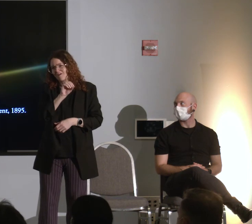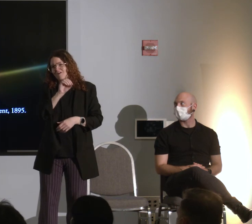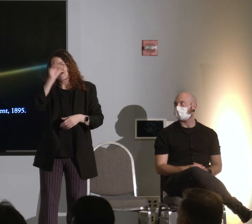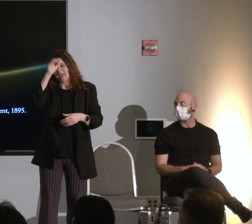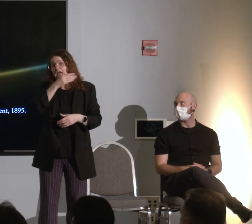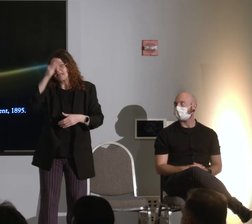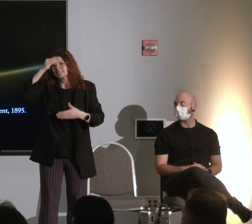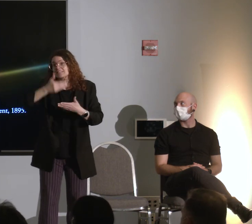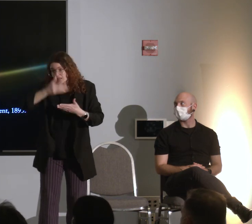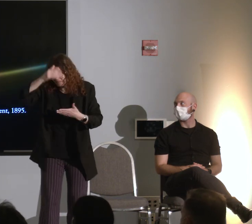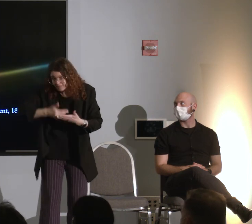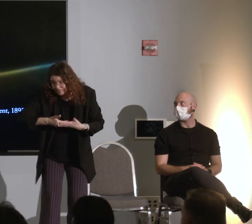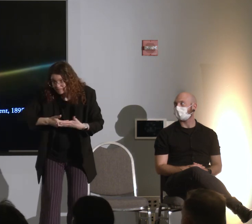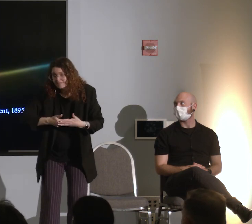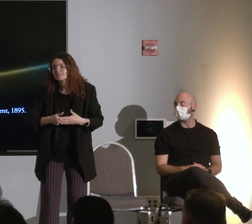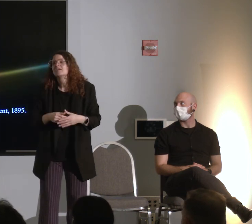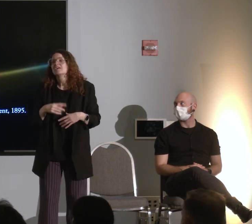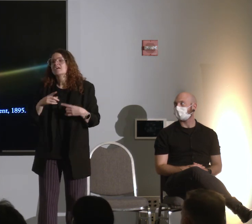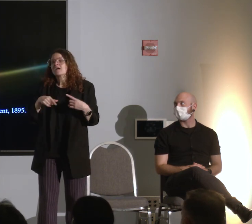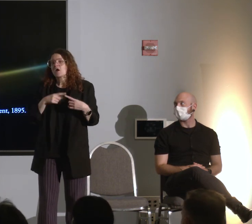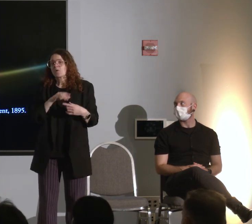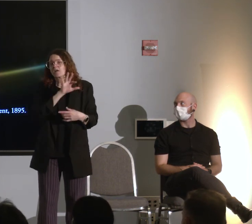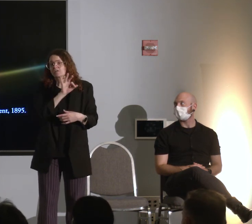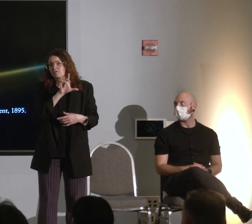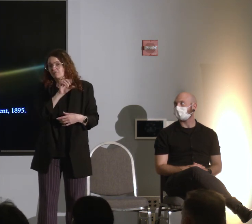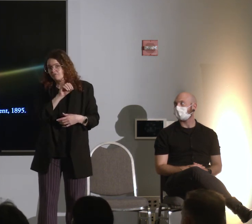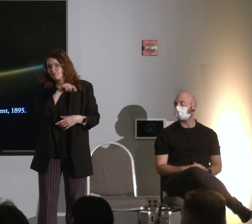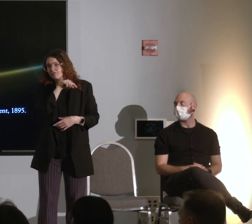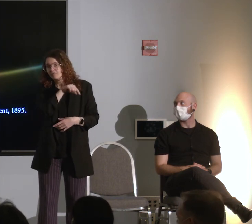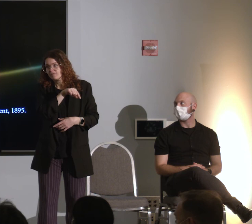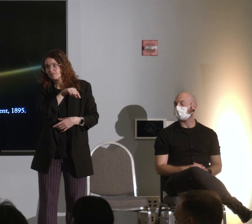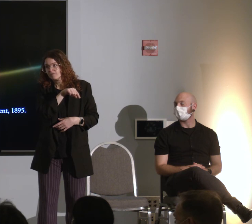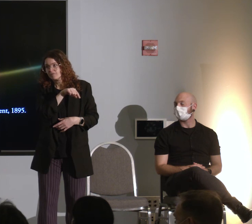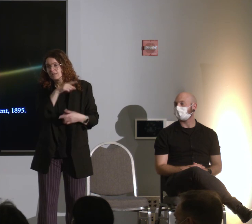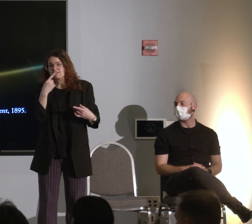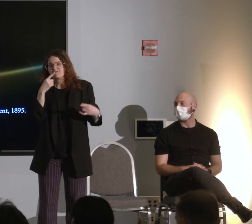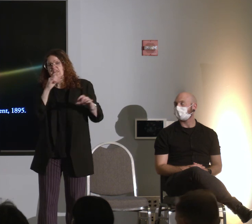And at some point, when Olmstead finally, in 1895,